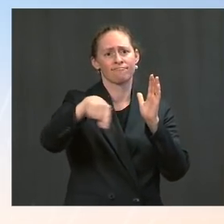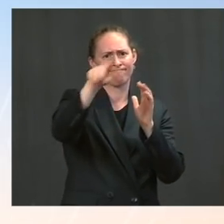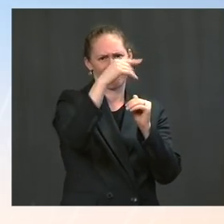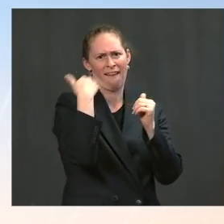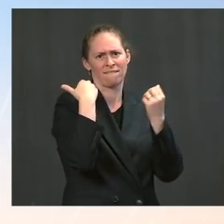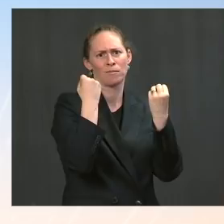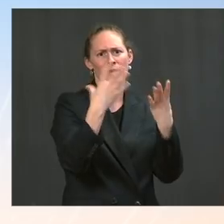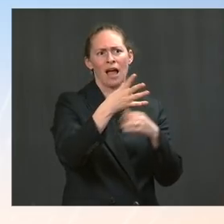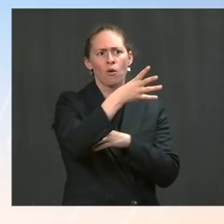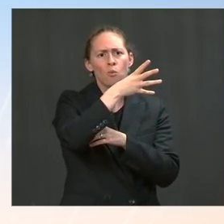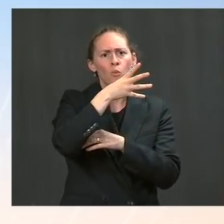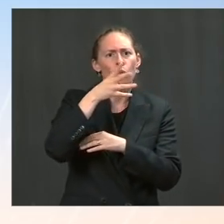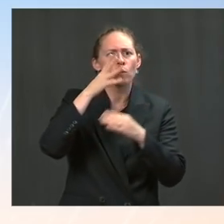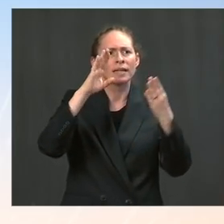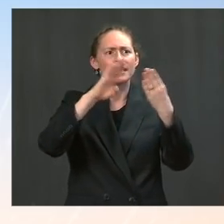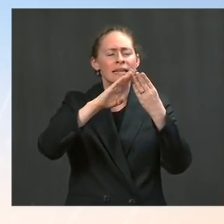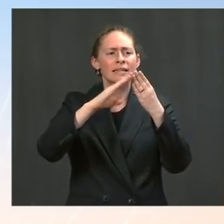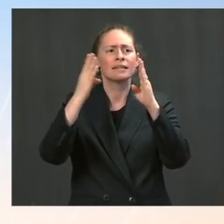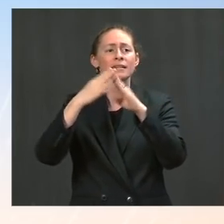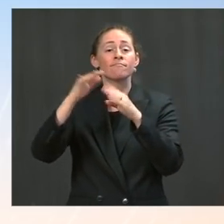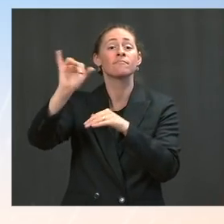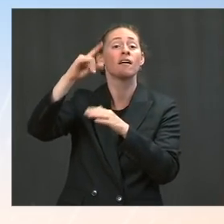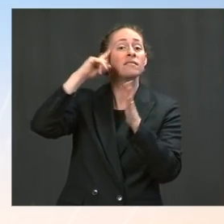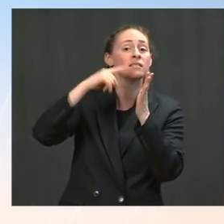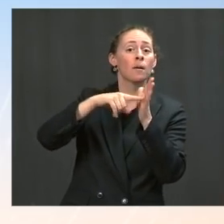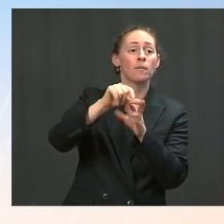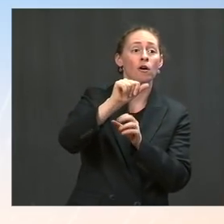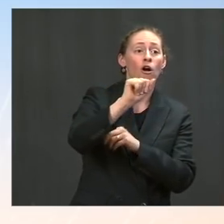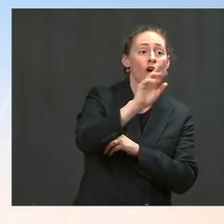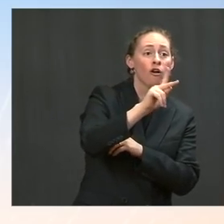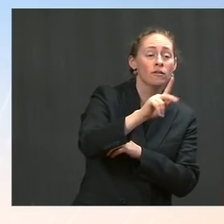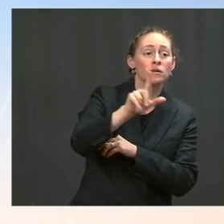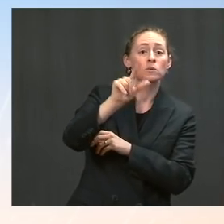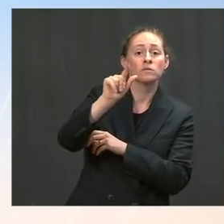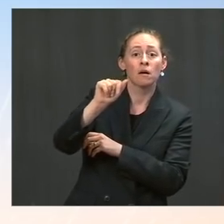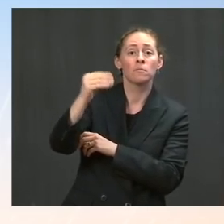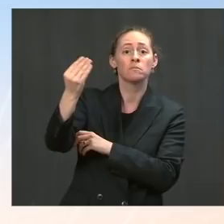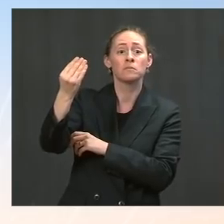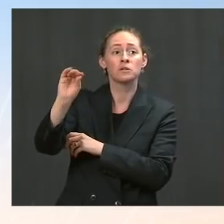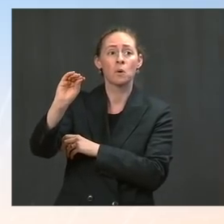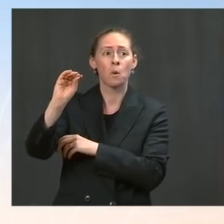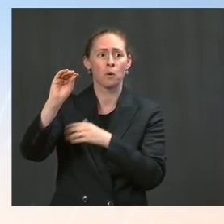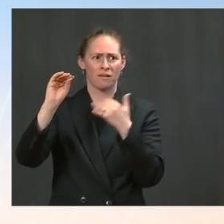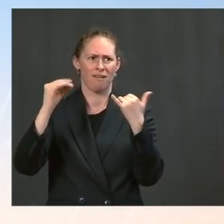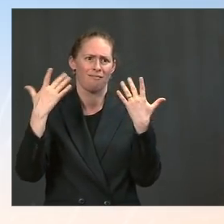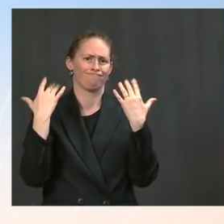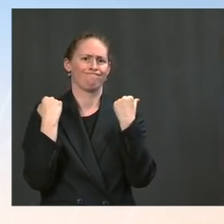states like Arkansas, Louisiana, Missouri -- where there are large, rural communities where we have seen an uptick,